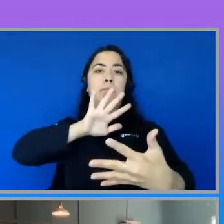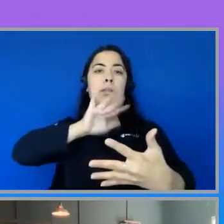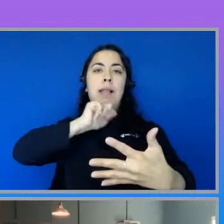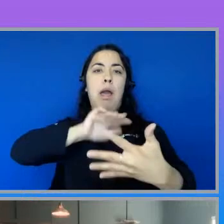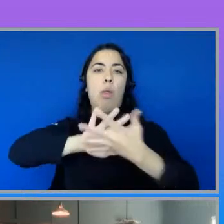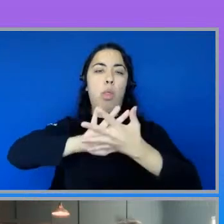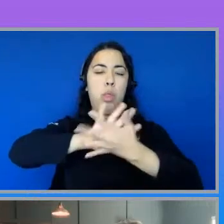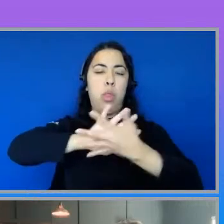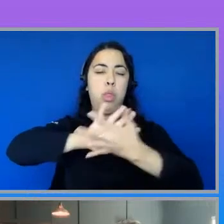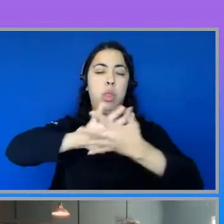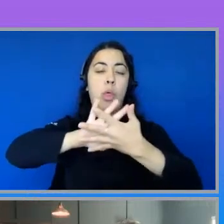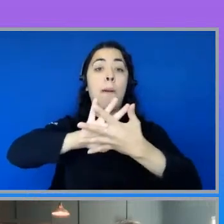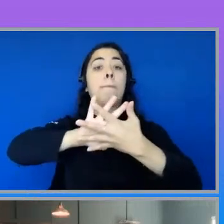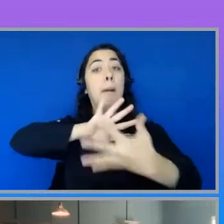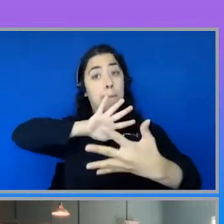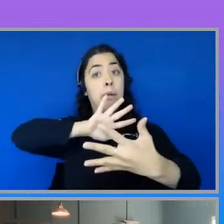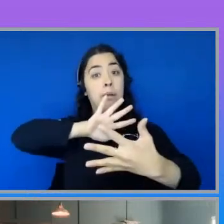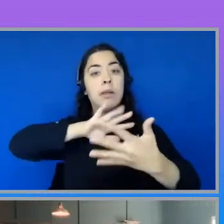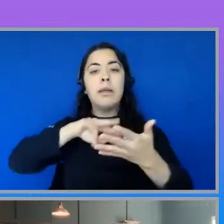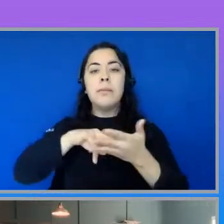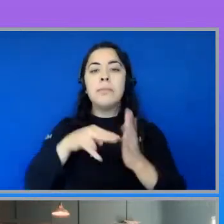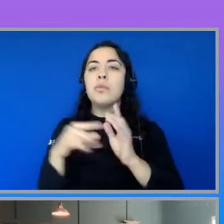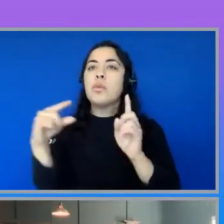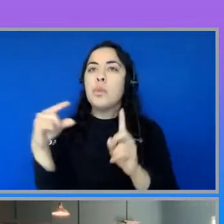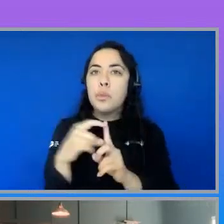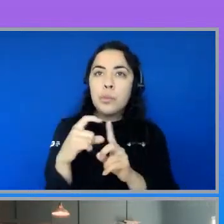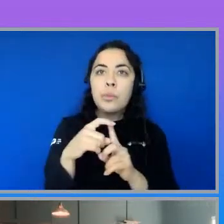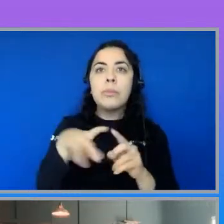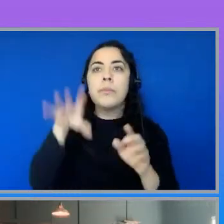another. It's making sure that words and pictures are easy to